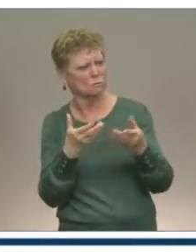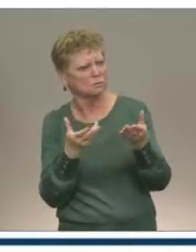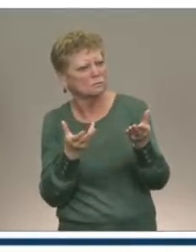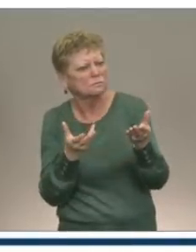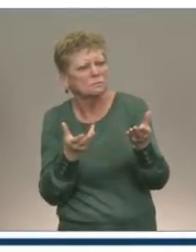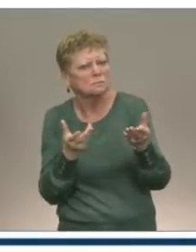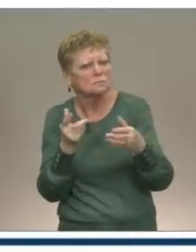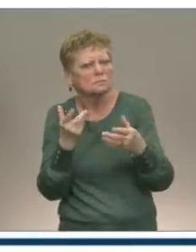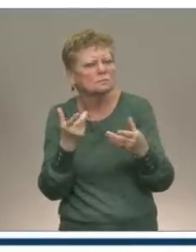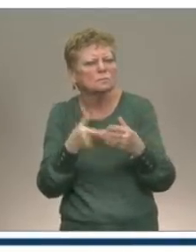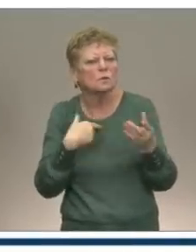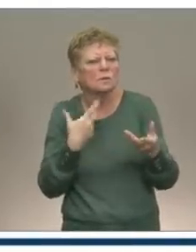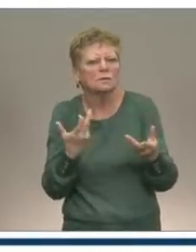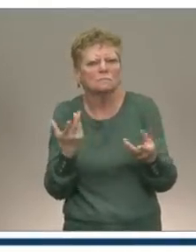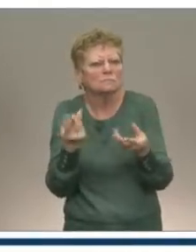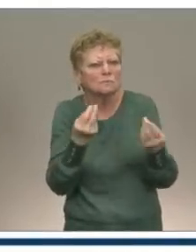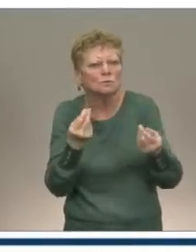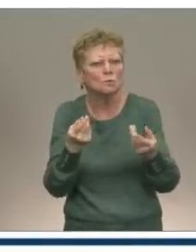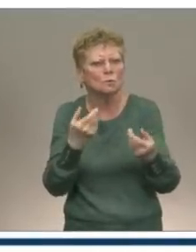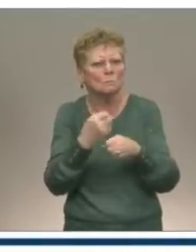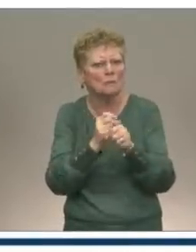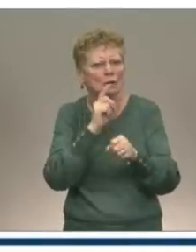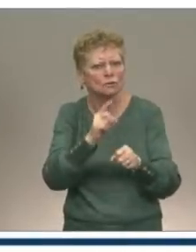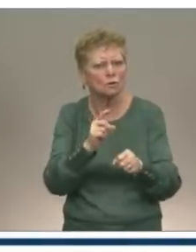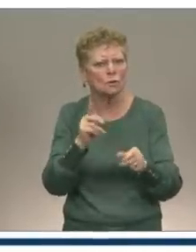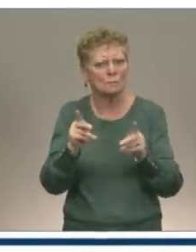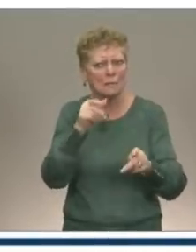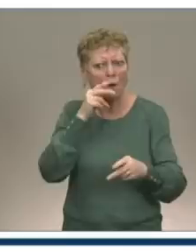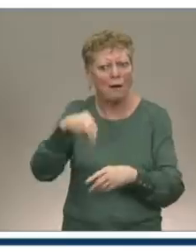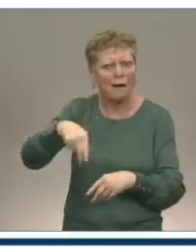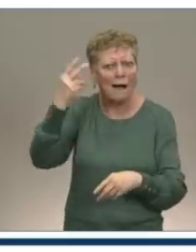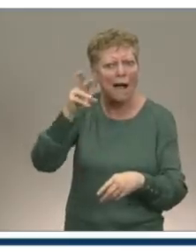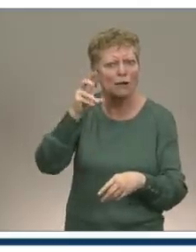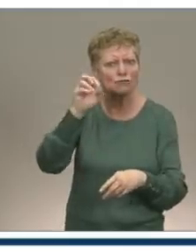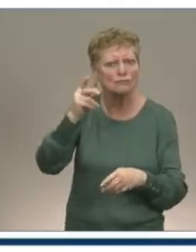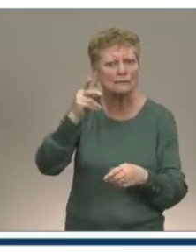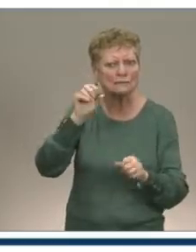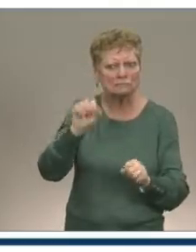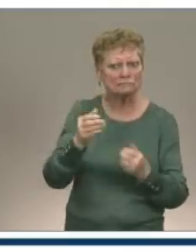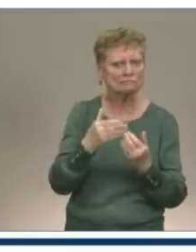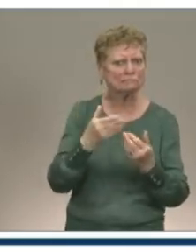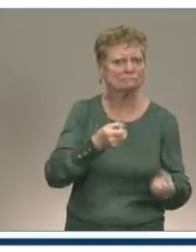to ensure that those nova scotians at highest risk of hospitalization can get access to this